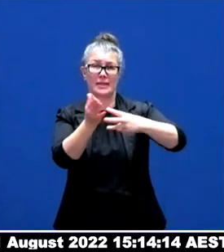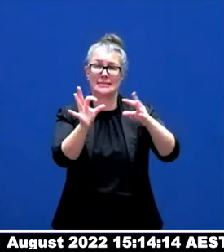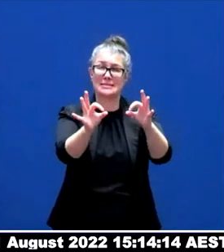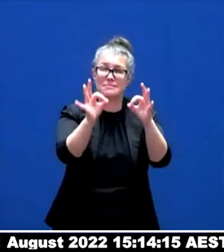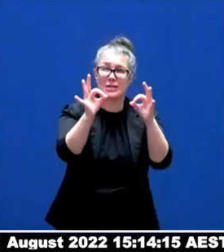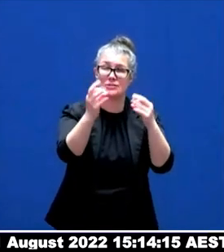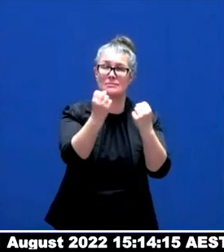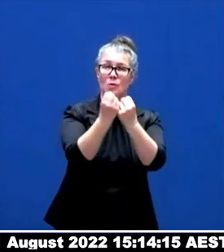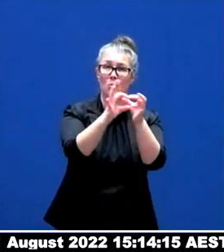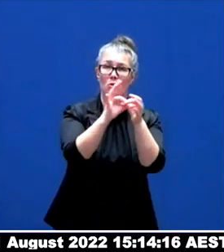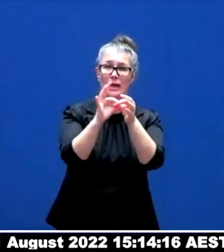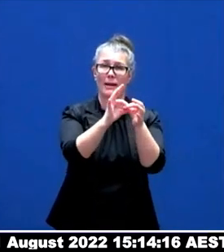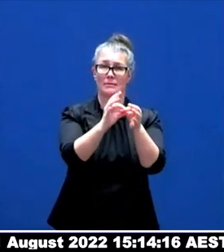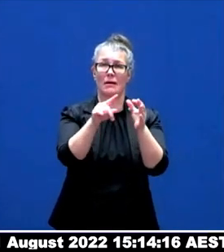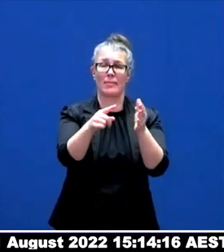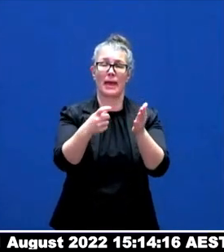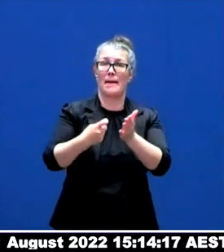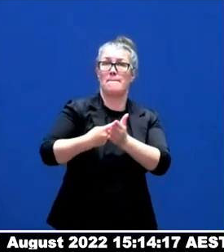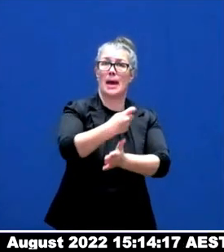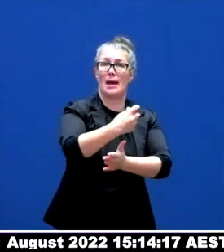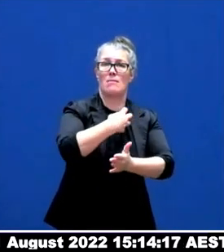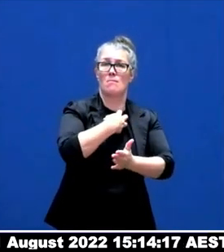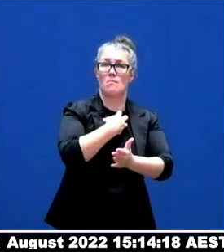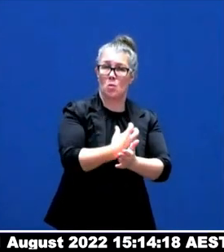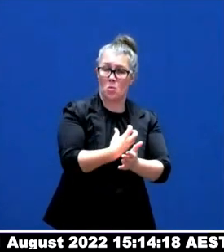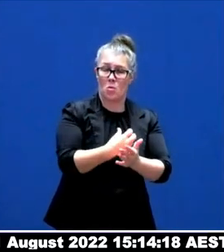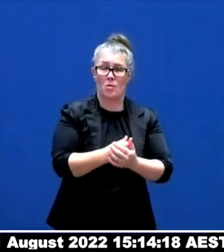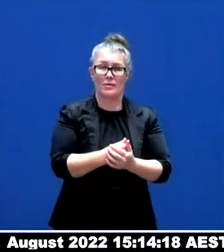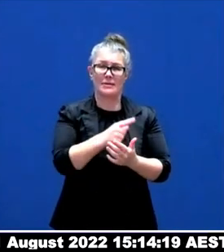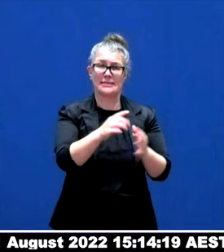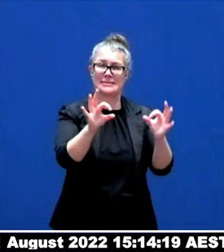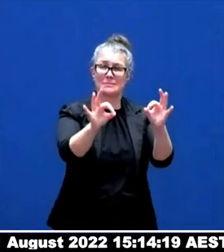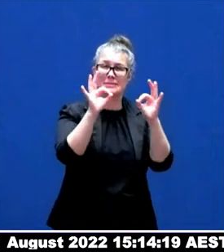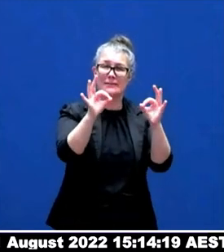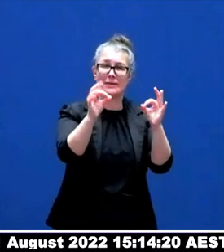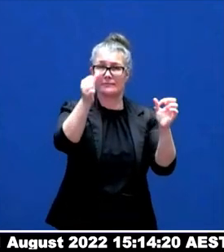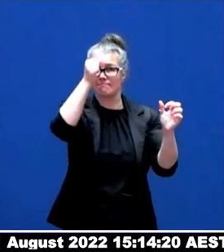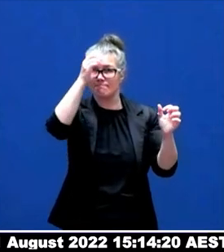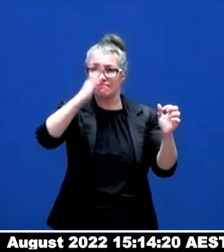and it requires the support coordinator to have specific knowledge of navigating